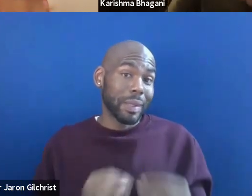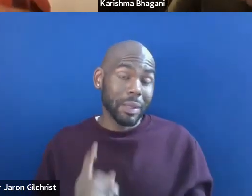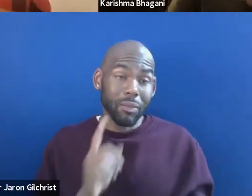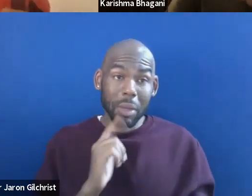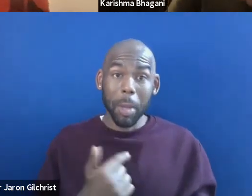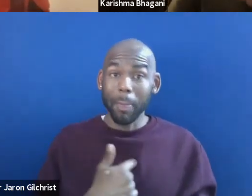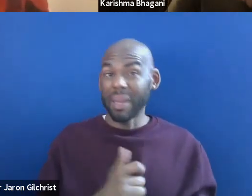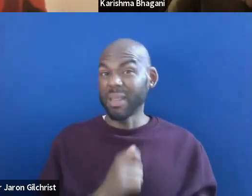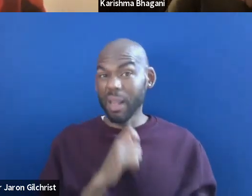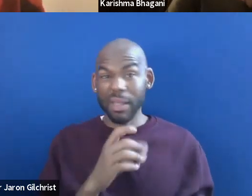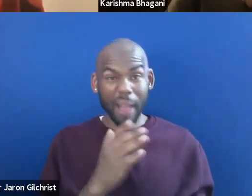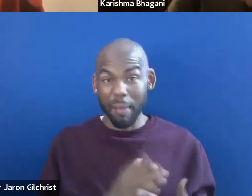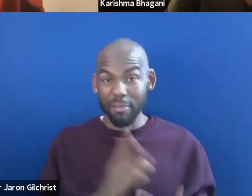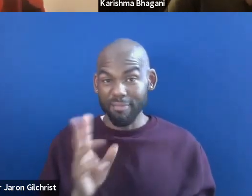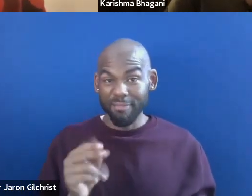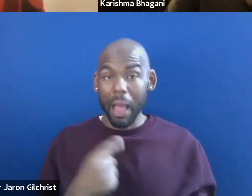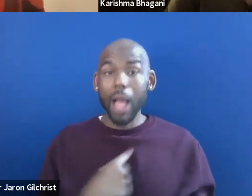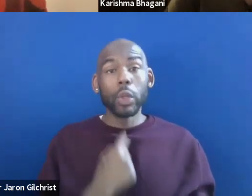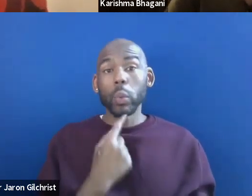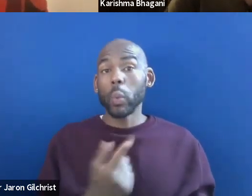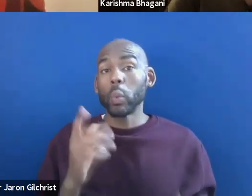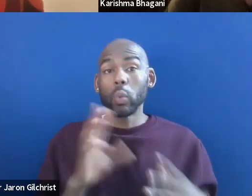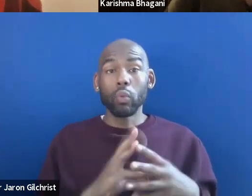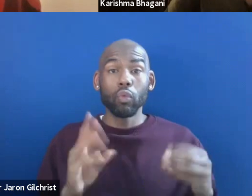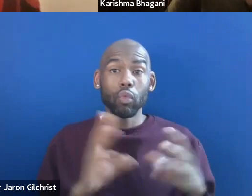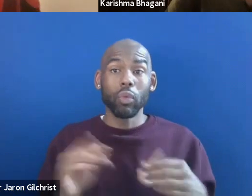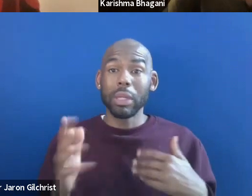I told the stories anyway just in a different medium.